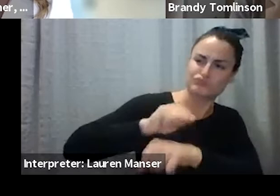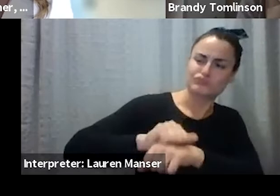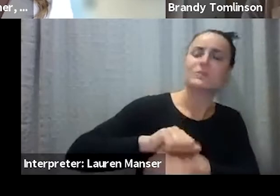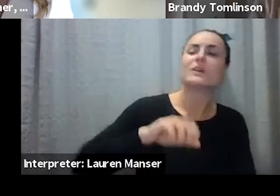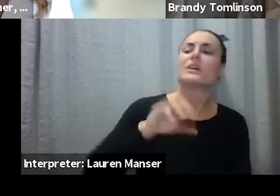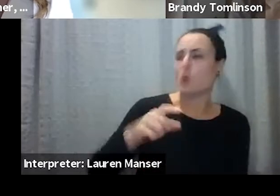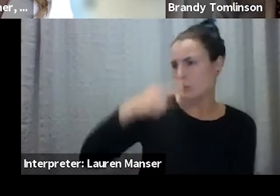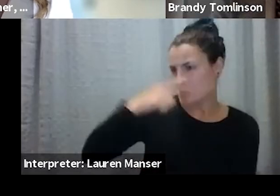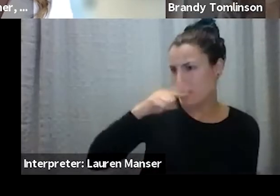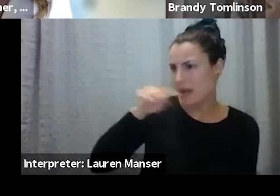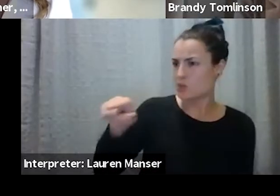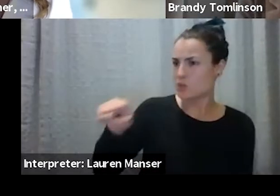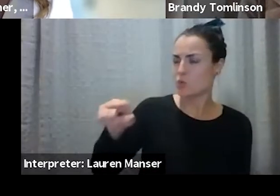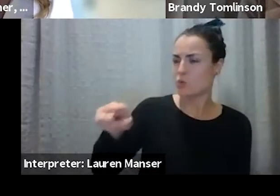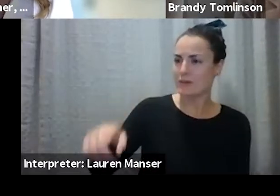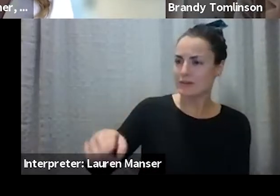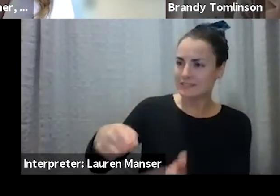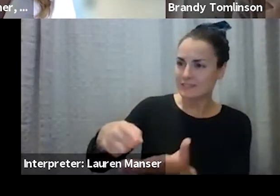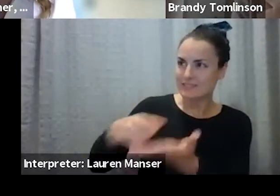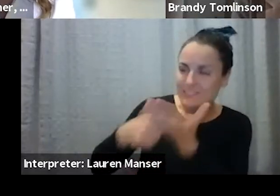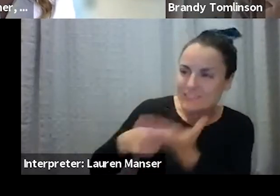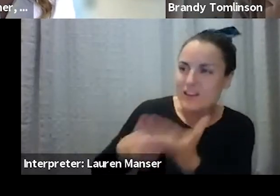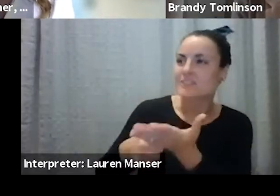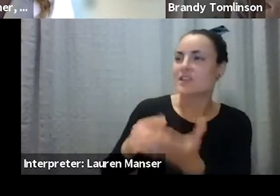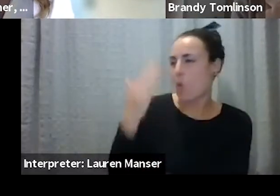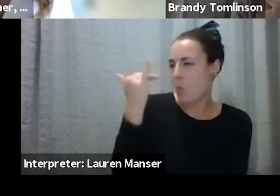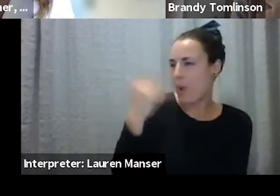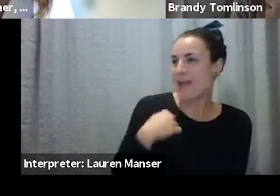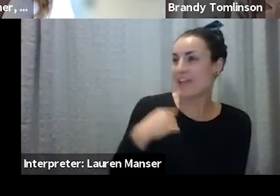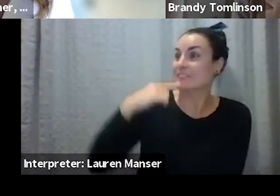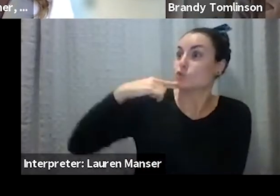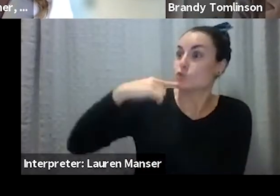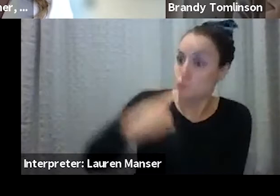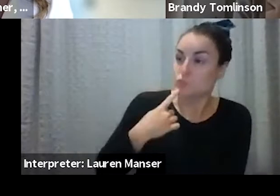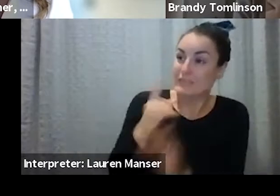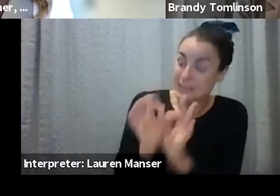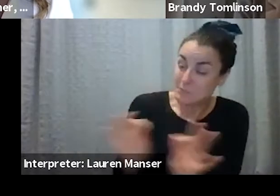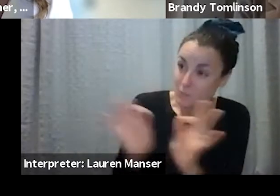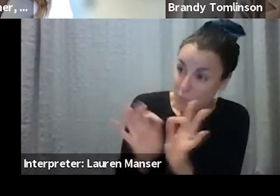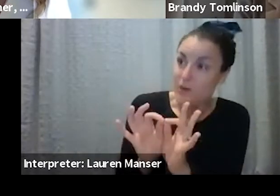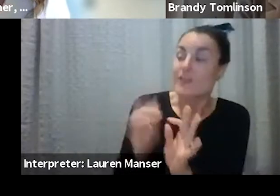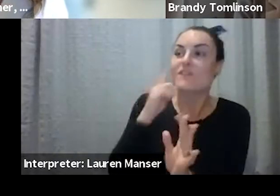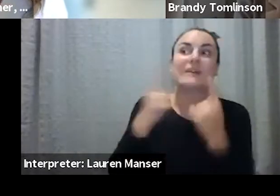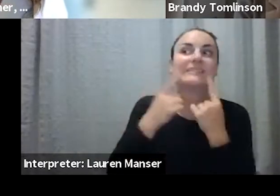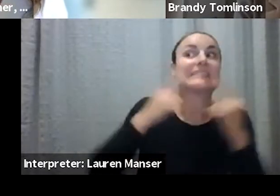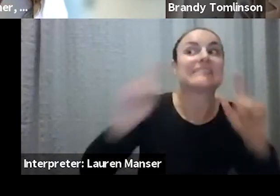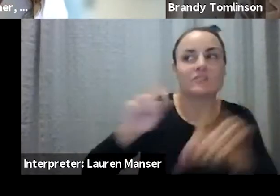and why is it crucial to successful employment for people at any stage?